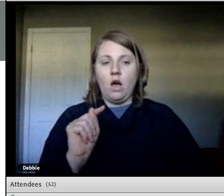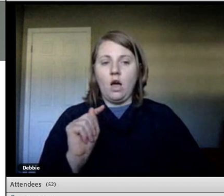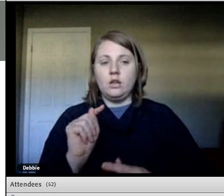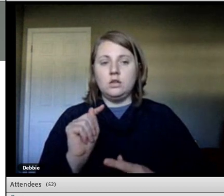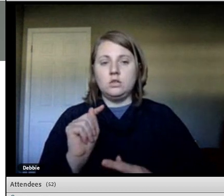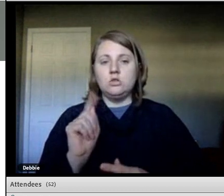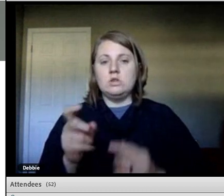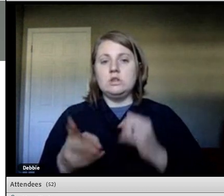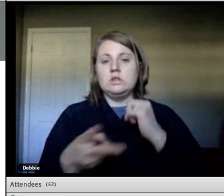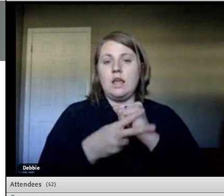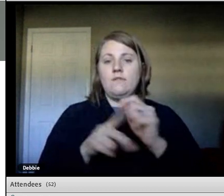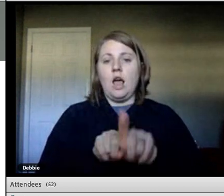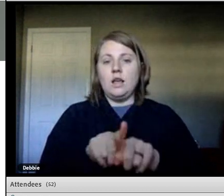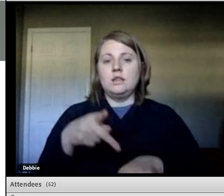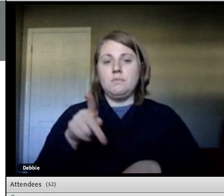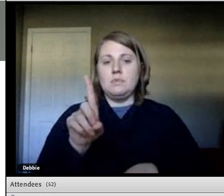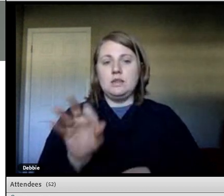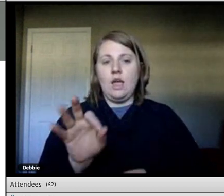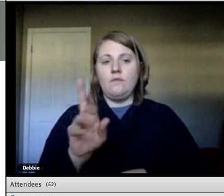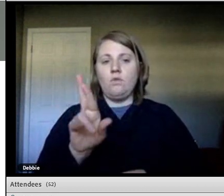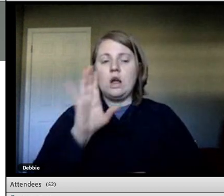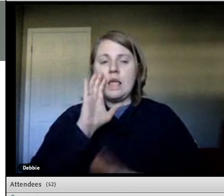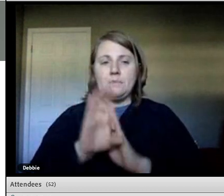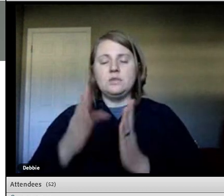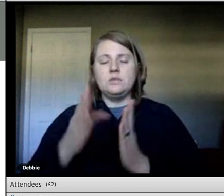A readable PDF is the best option there.